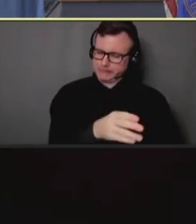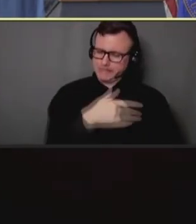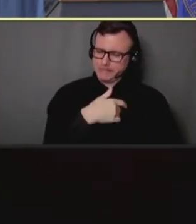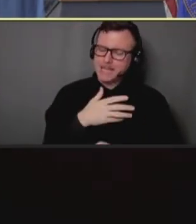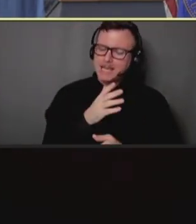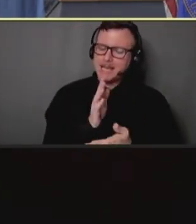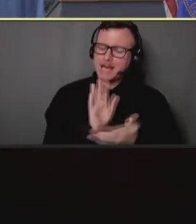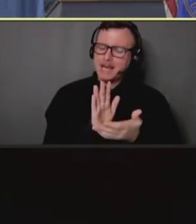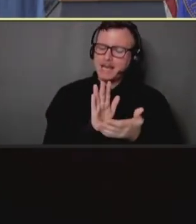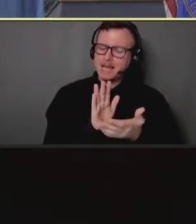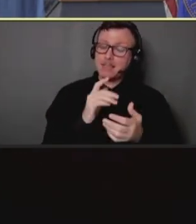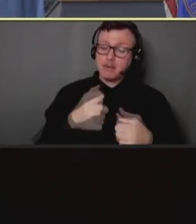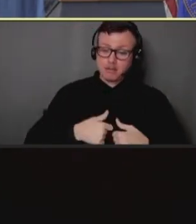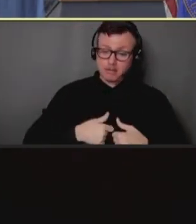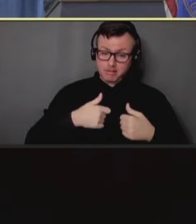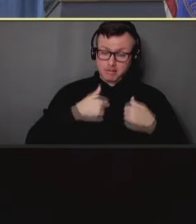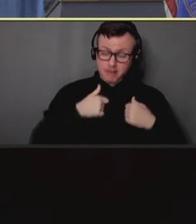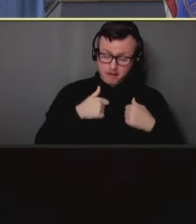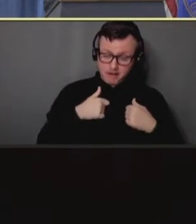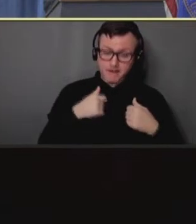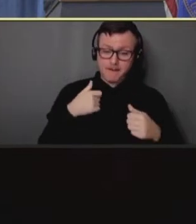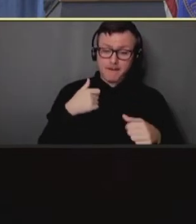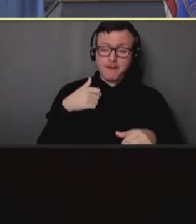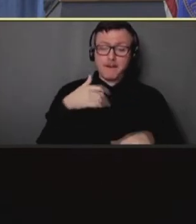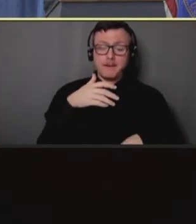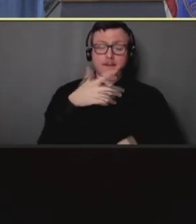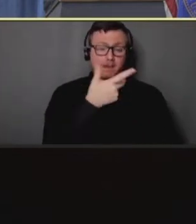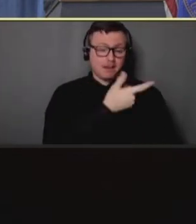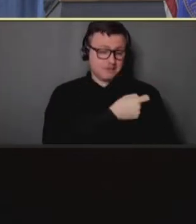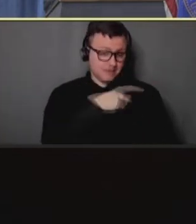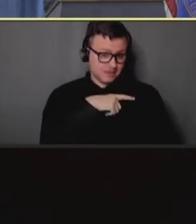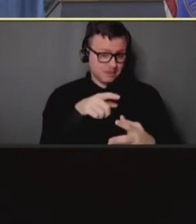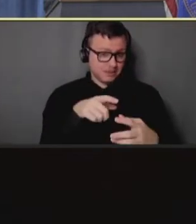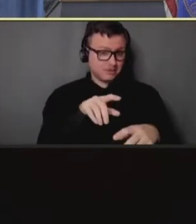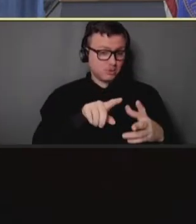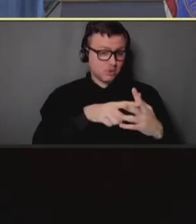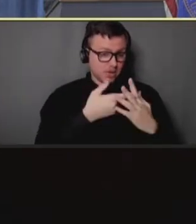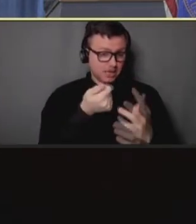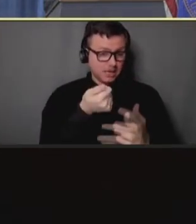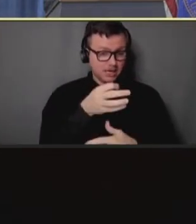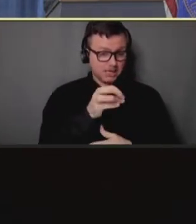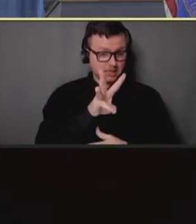When the live vaccine subsequently was introduced in 1961, that was supposed to be superior